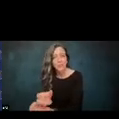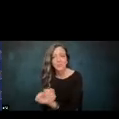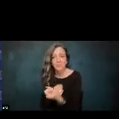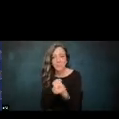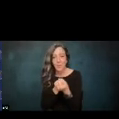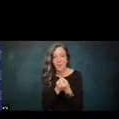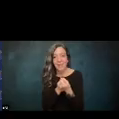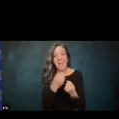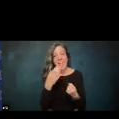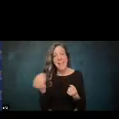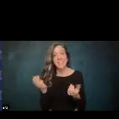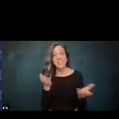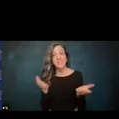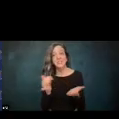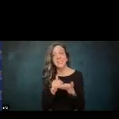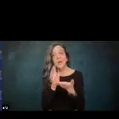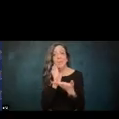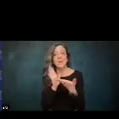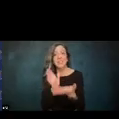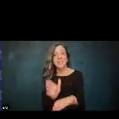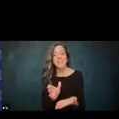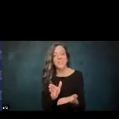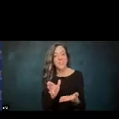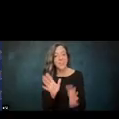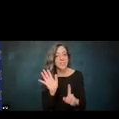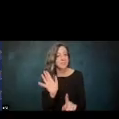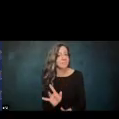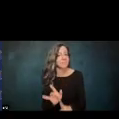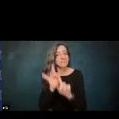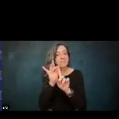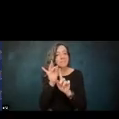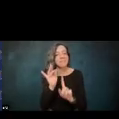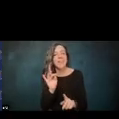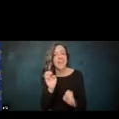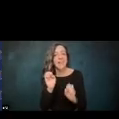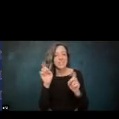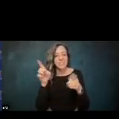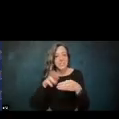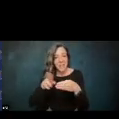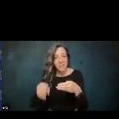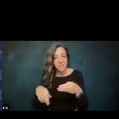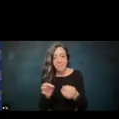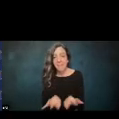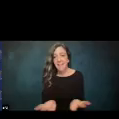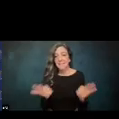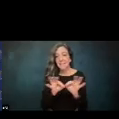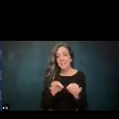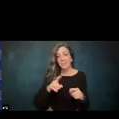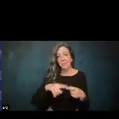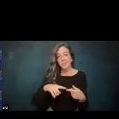and services that deliver exceptional educational outcomes essential to a purposeful and fulfilling